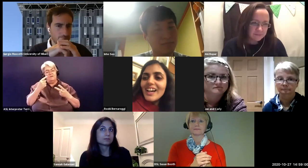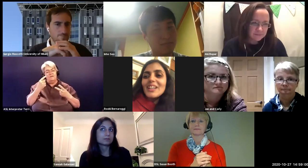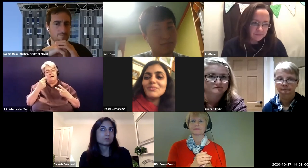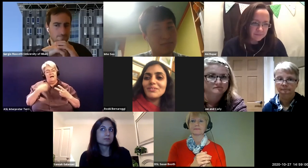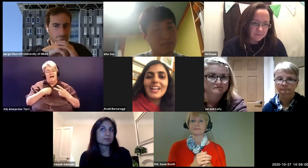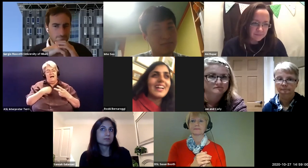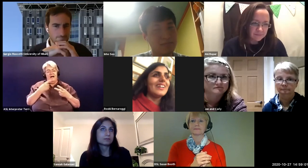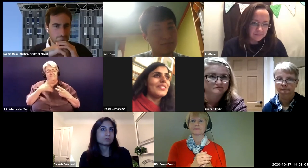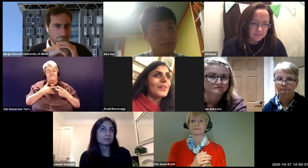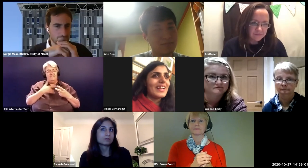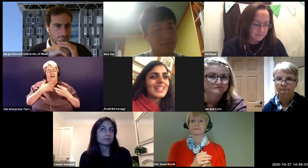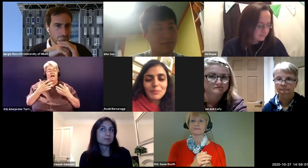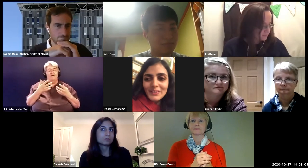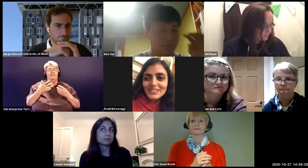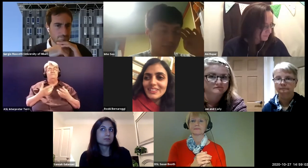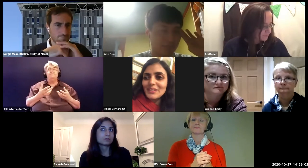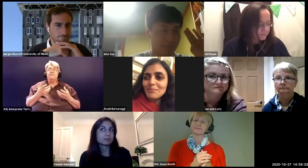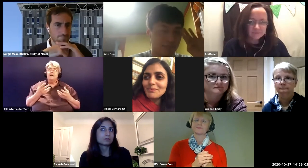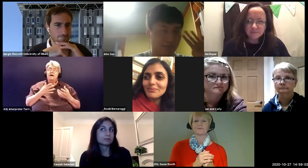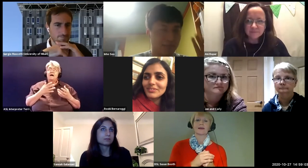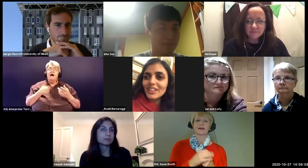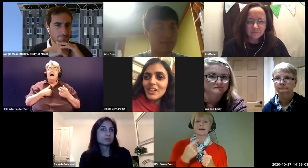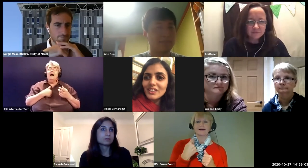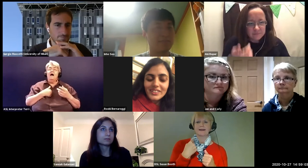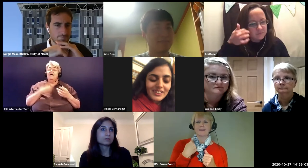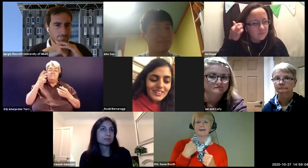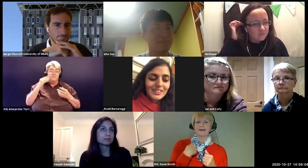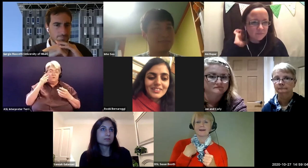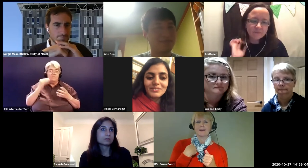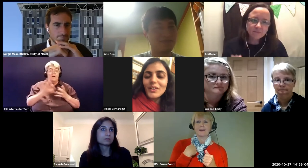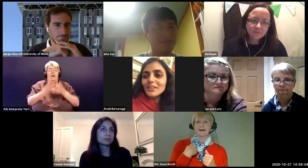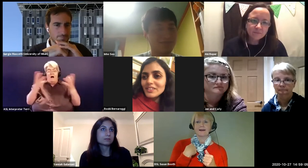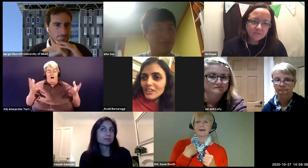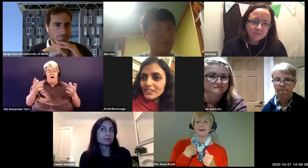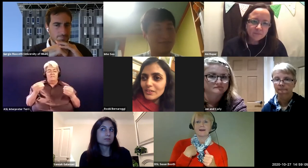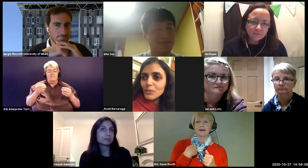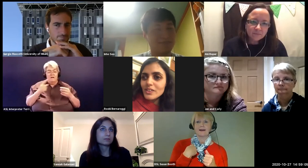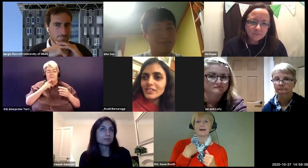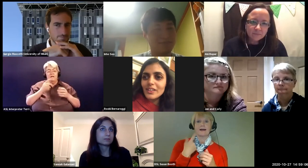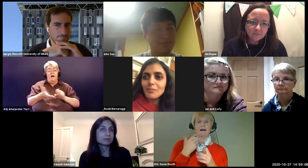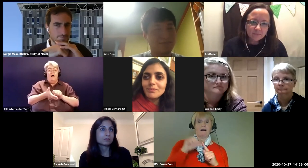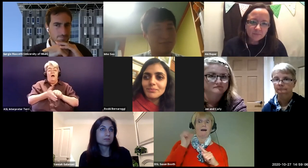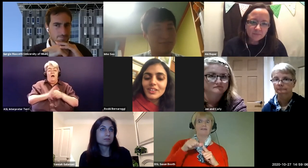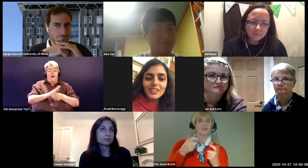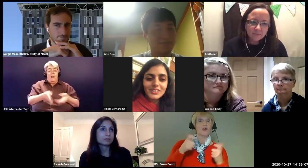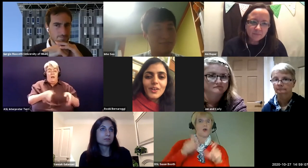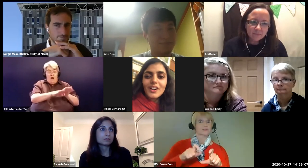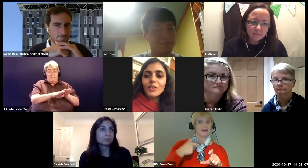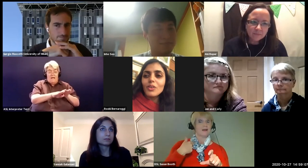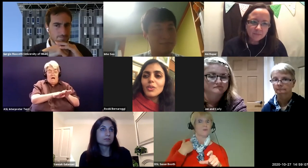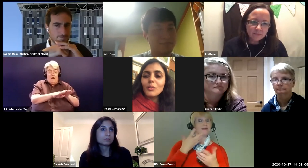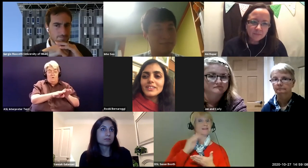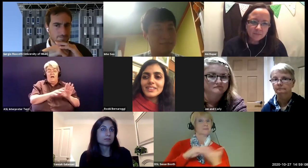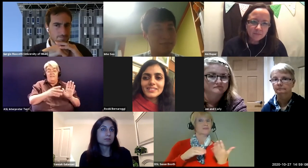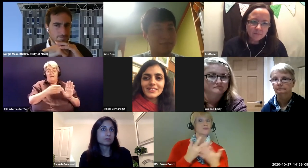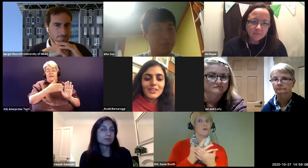I well I experienced um a lot uh right after the lockdown was um there are always this um